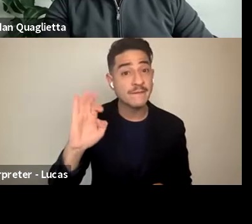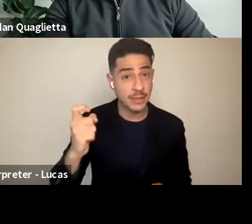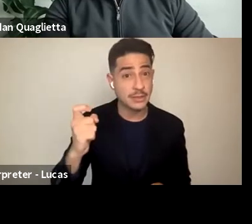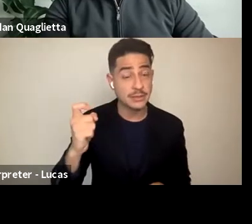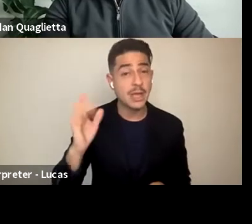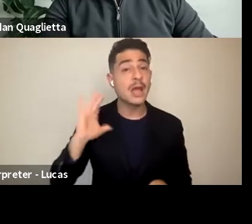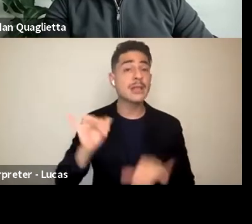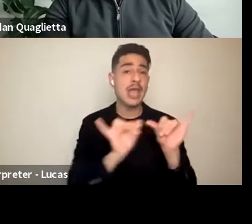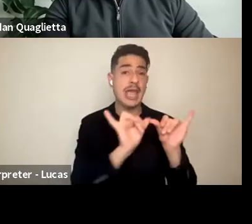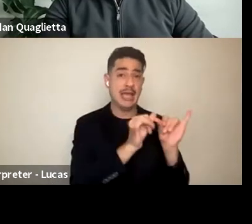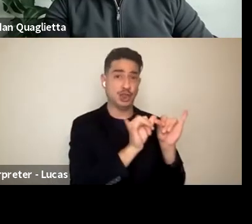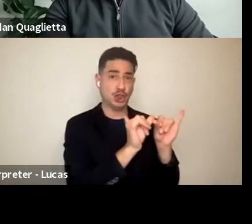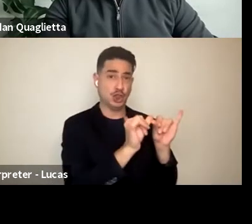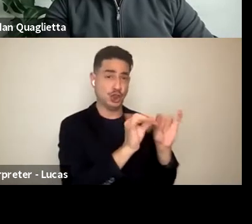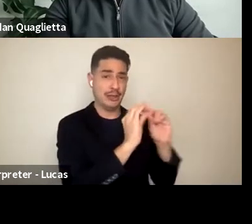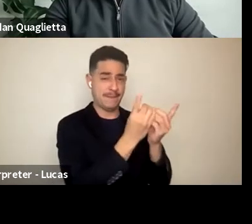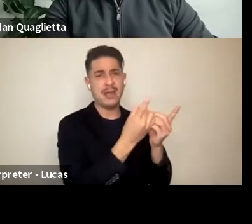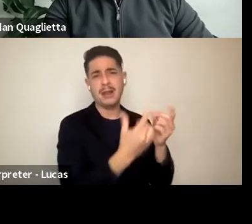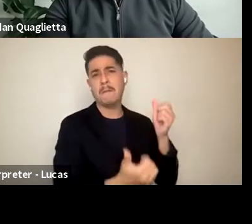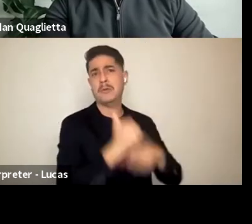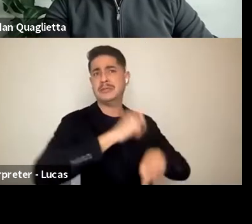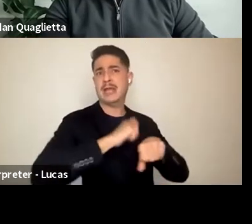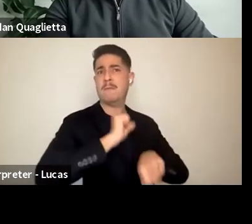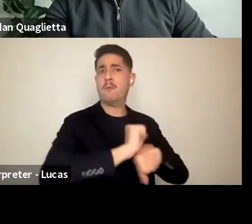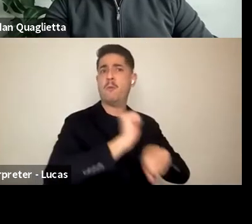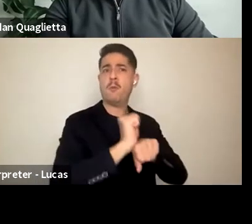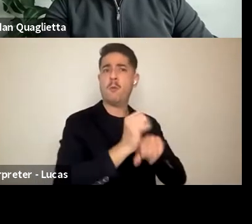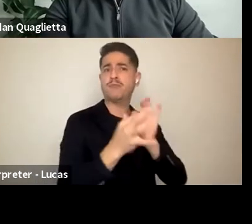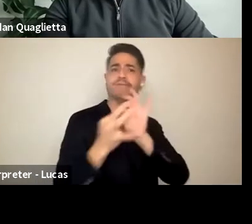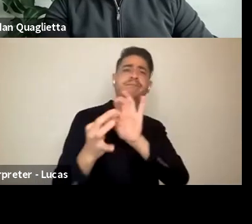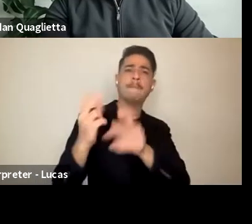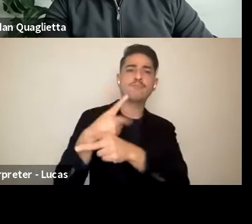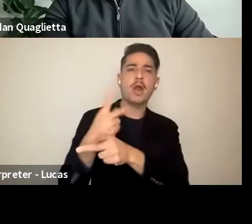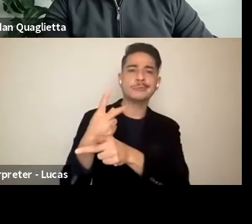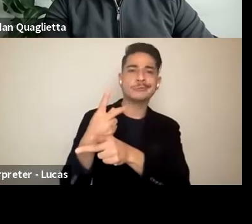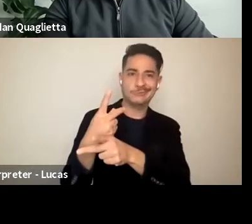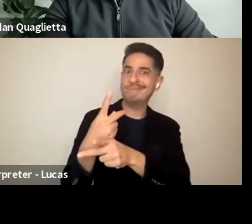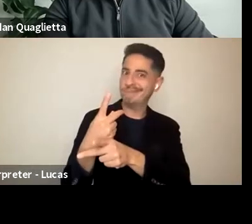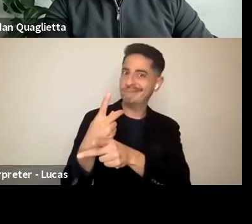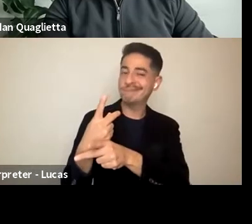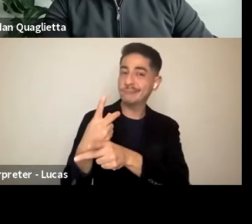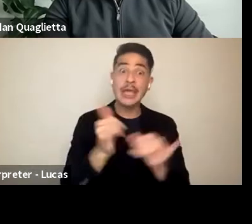I was working with product most closely. So even though I was on the engineering team, I was actually